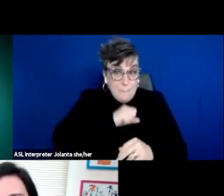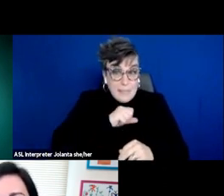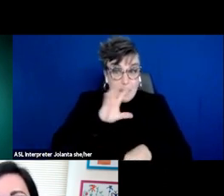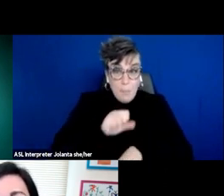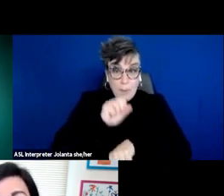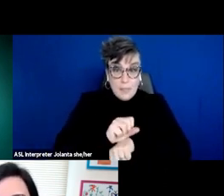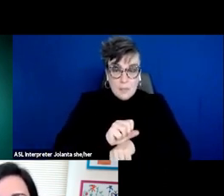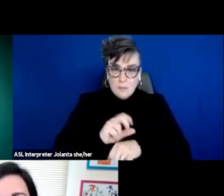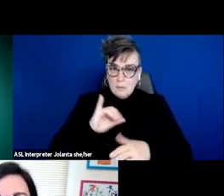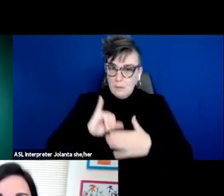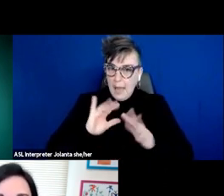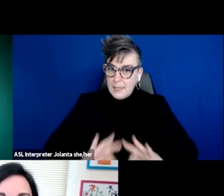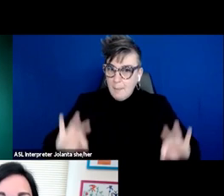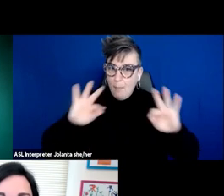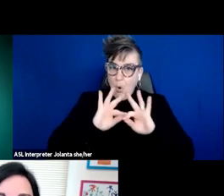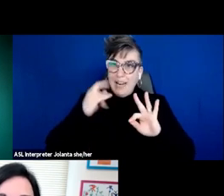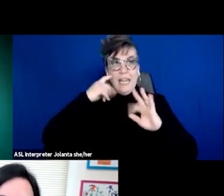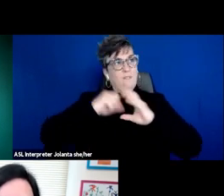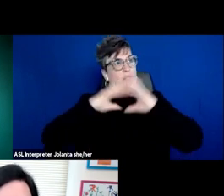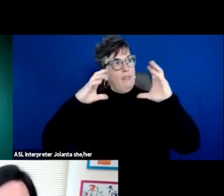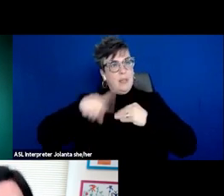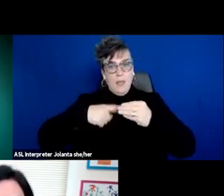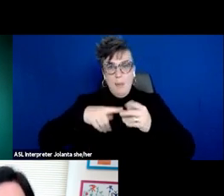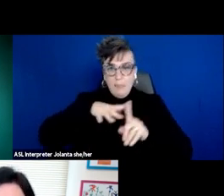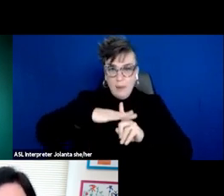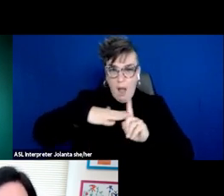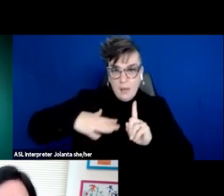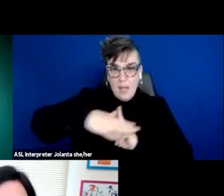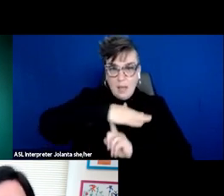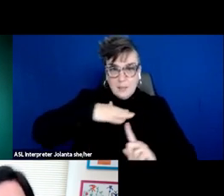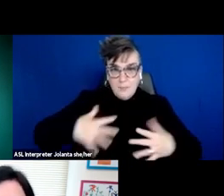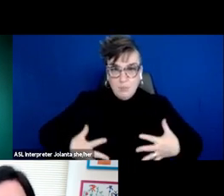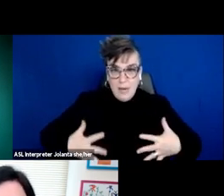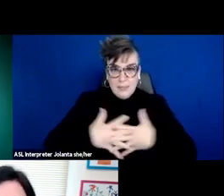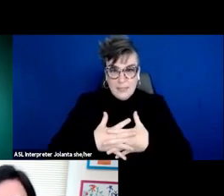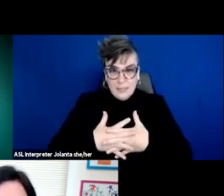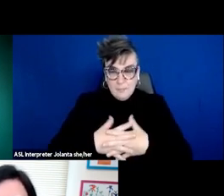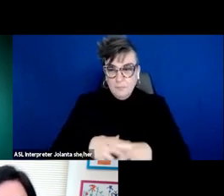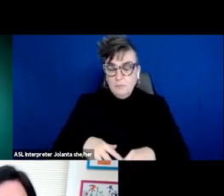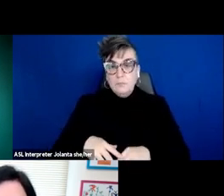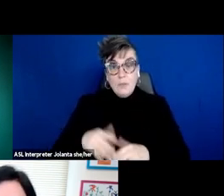important in the context of the pregnancy as adequacy of prenatal care is a key driver